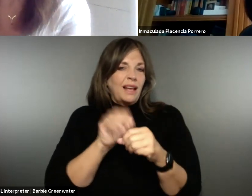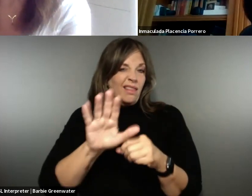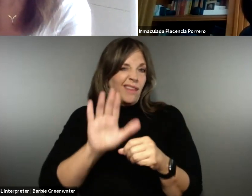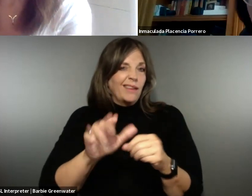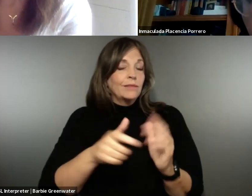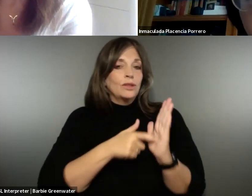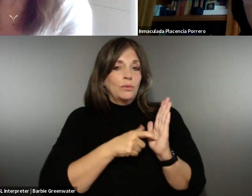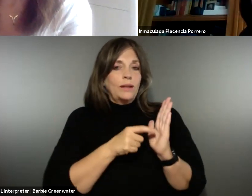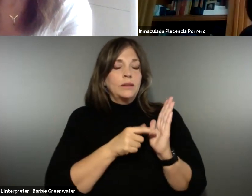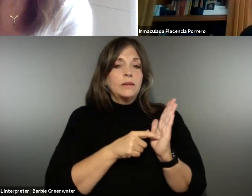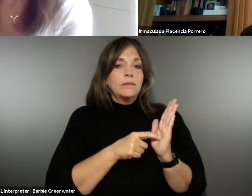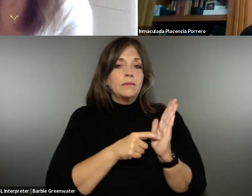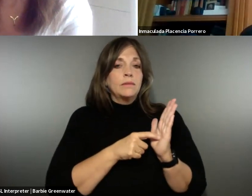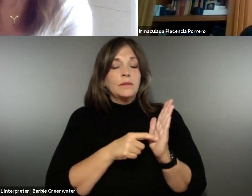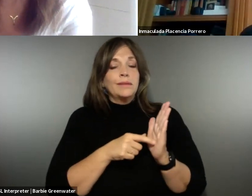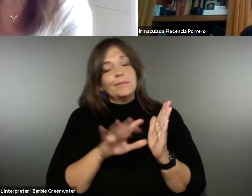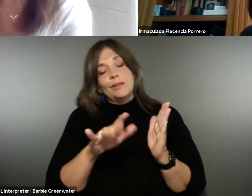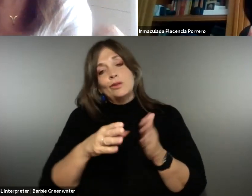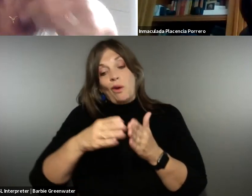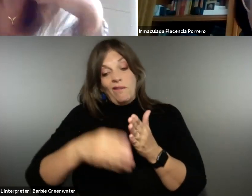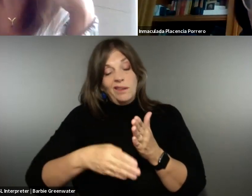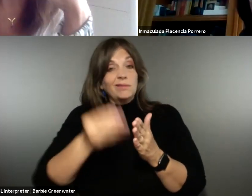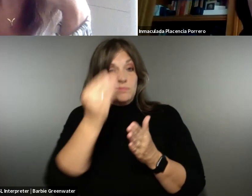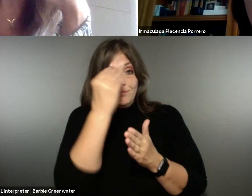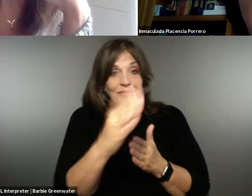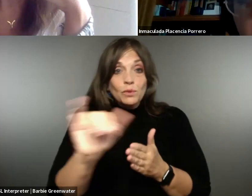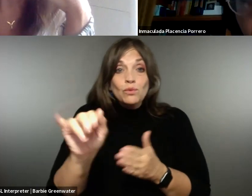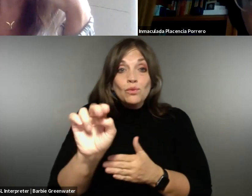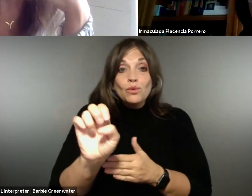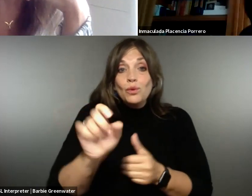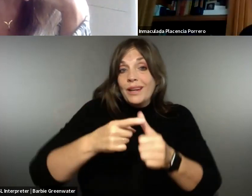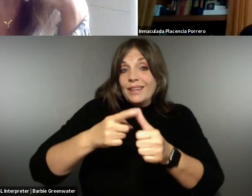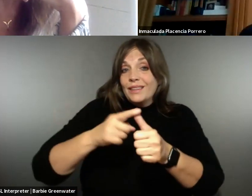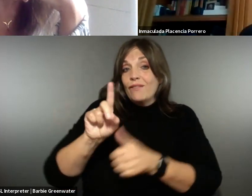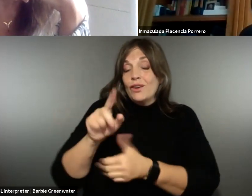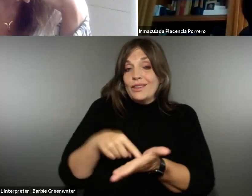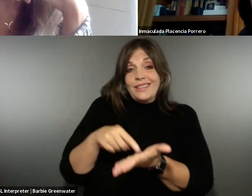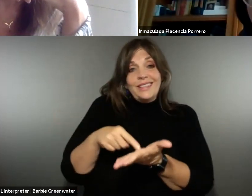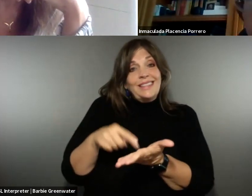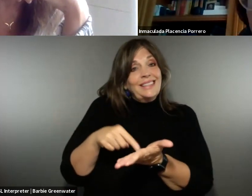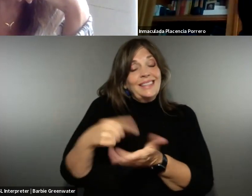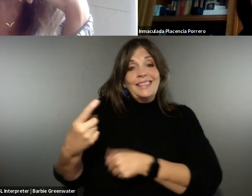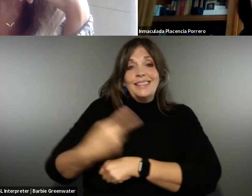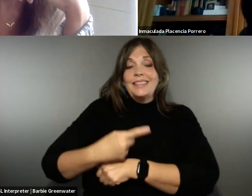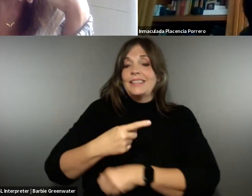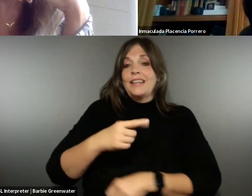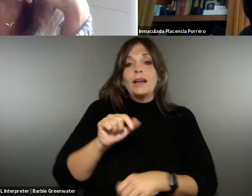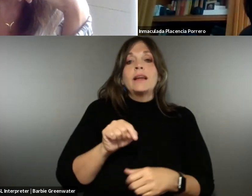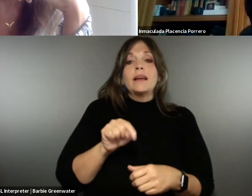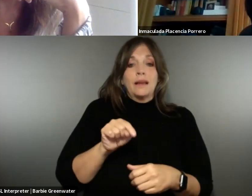in the directive, and to finish, just to say that, okay, we have in June the first deadline